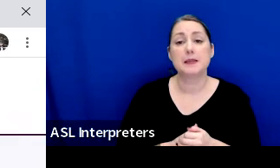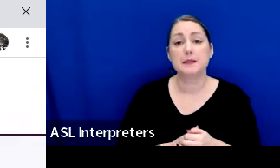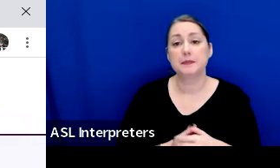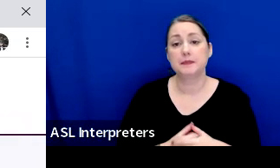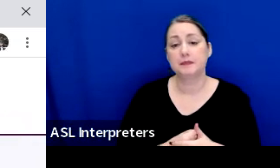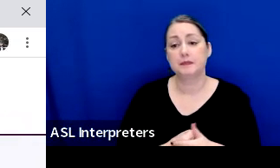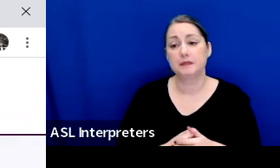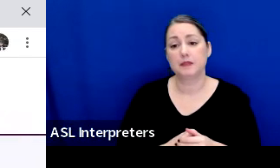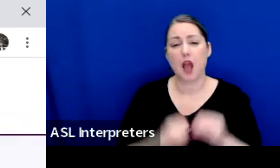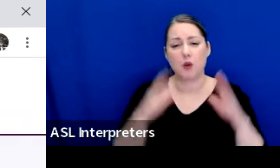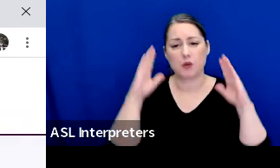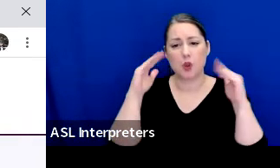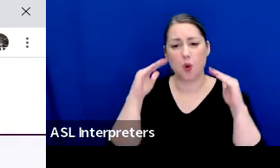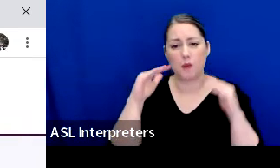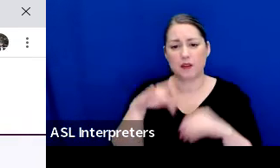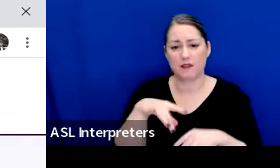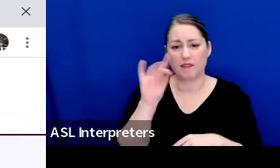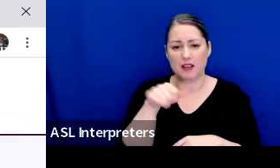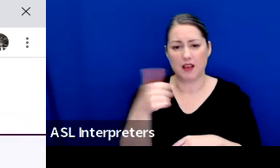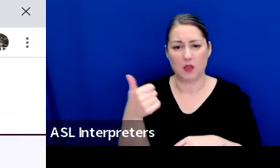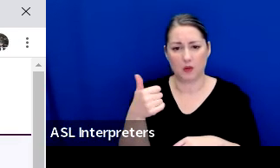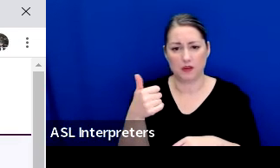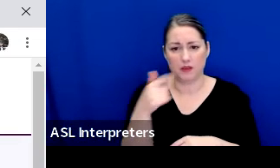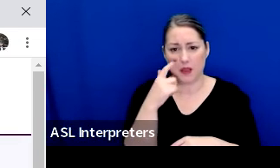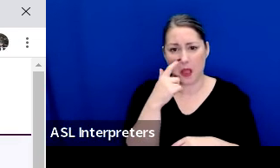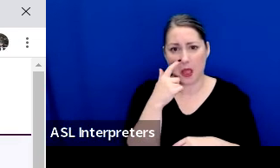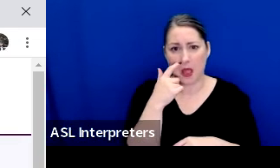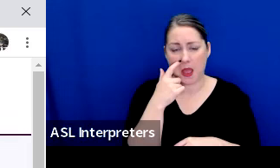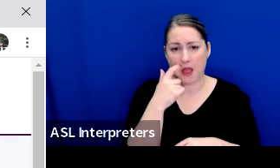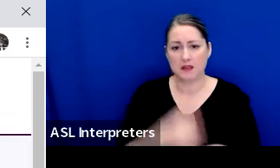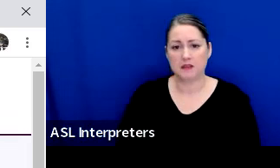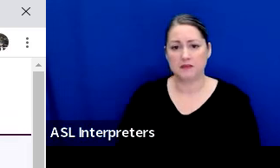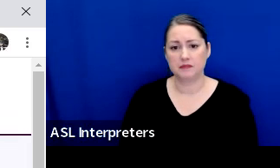Hoping I can find one, we actually have to grasp something. Sorry if I'm not grabbing it.